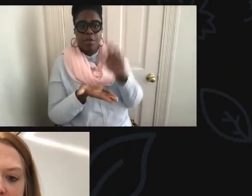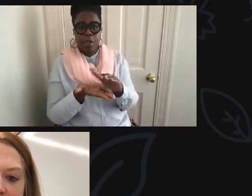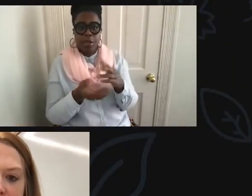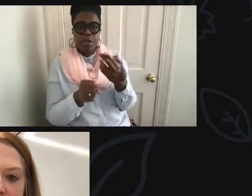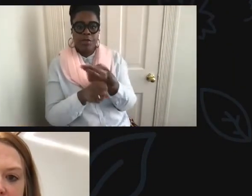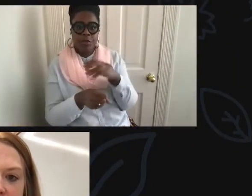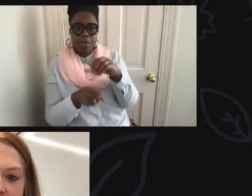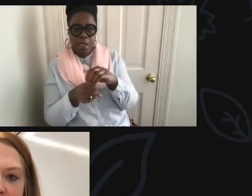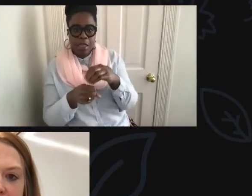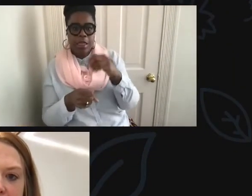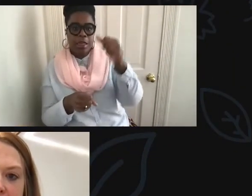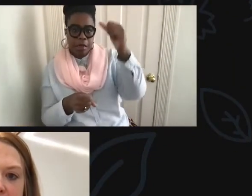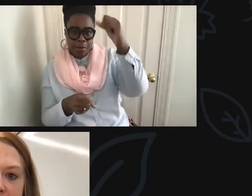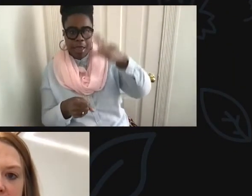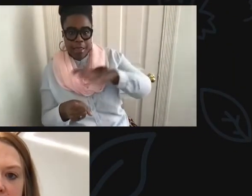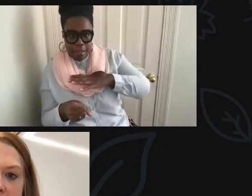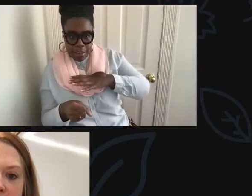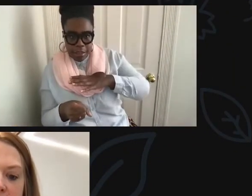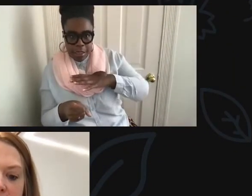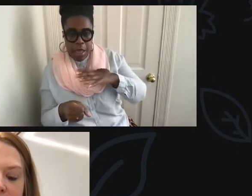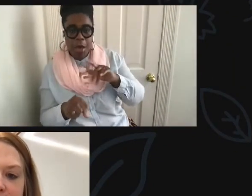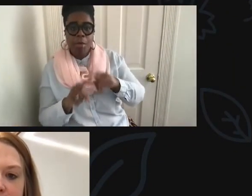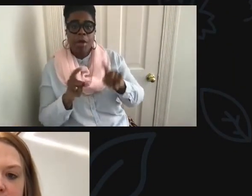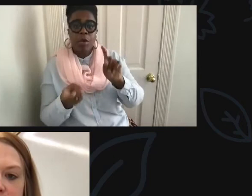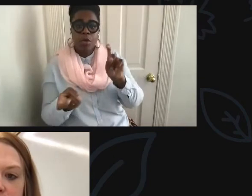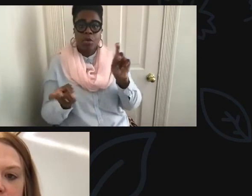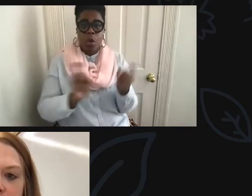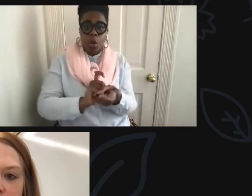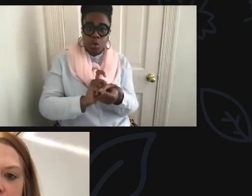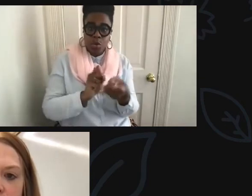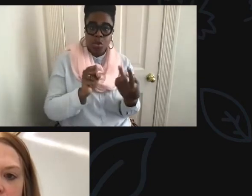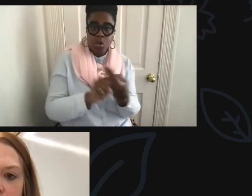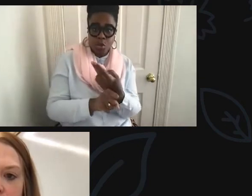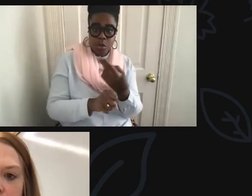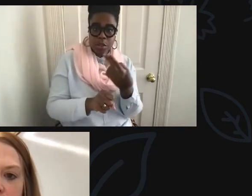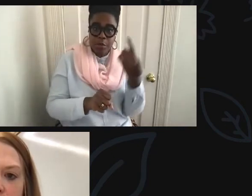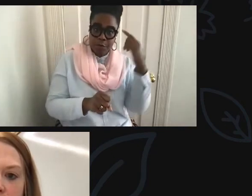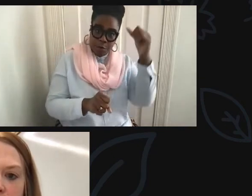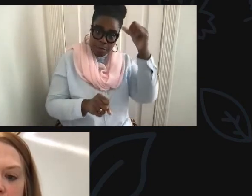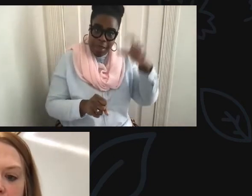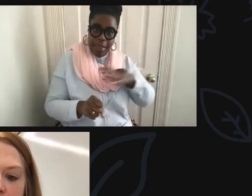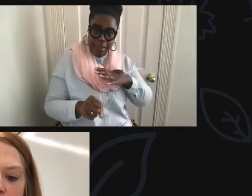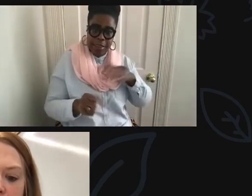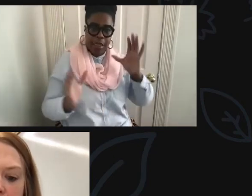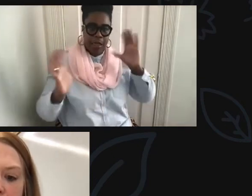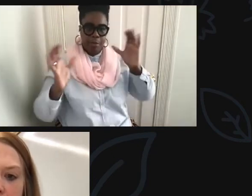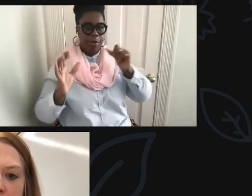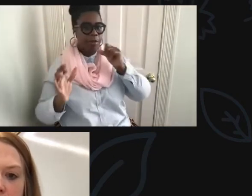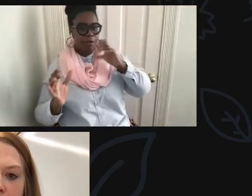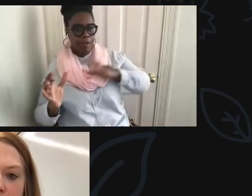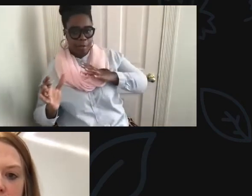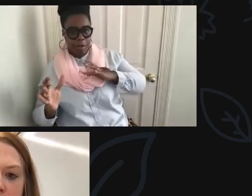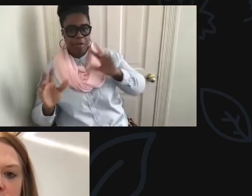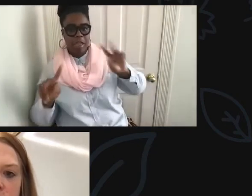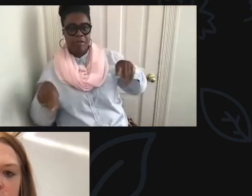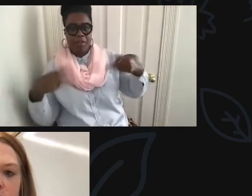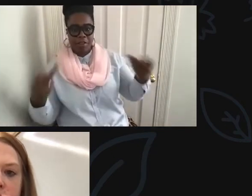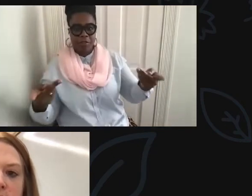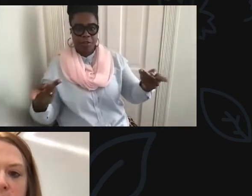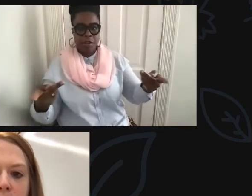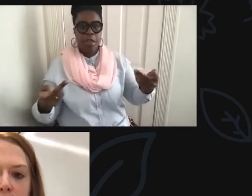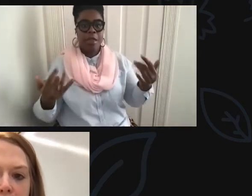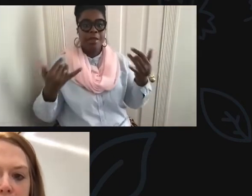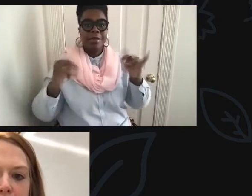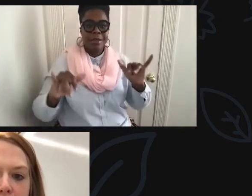But it could be that as an altered using males versus females and vice versa. There's still a lot of work to do here that we